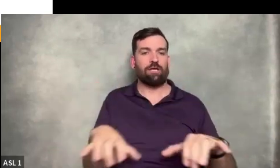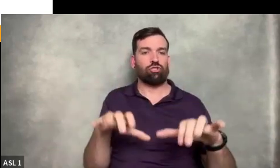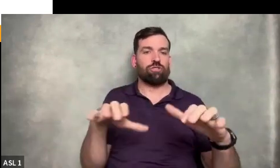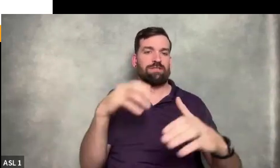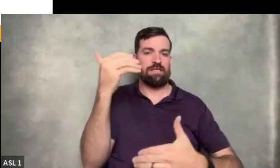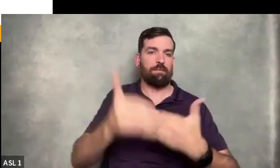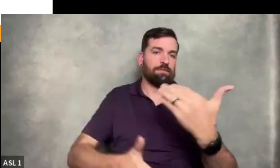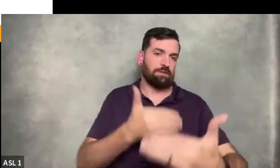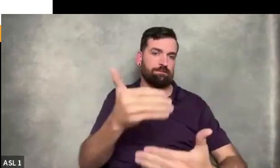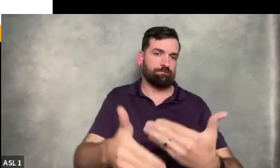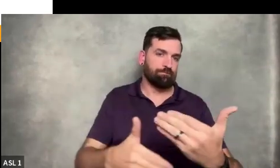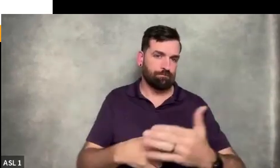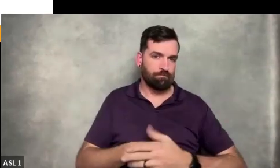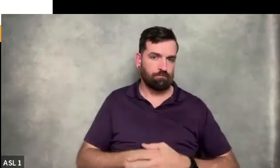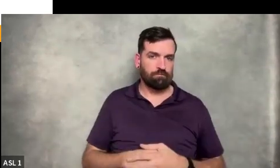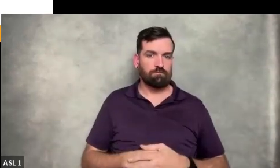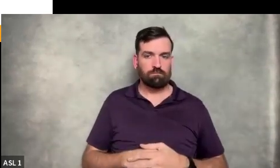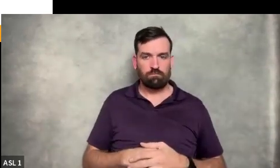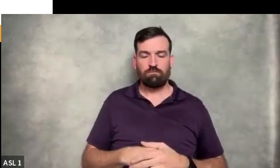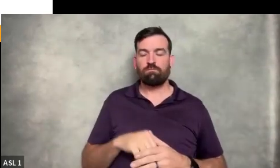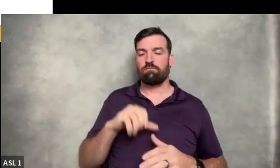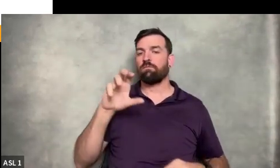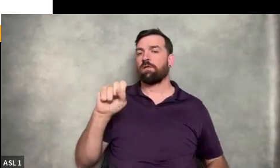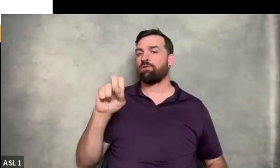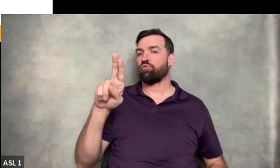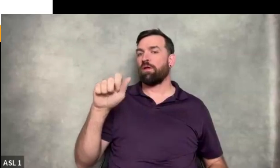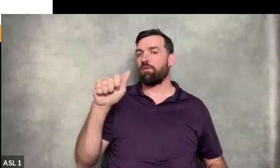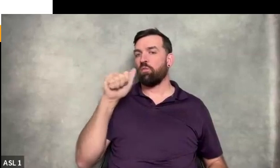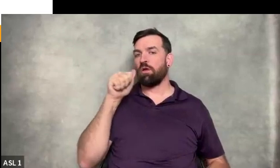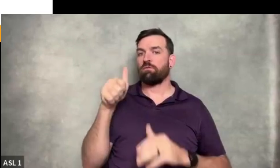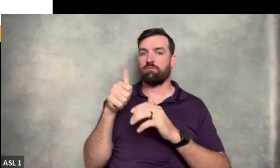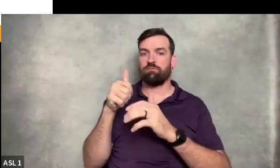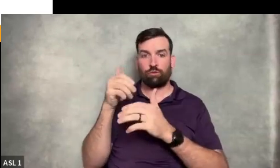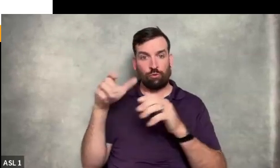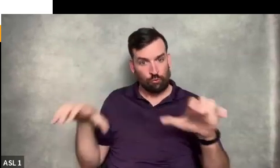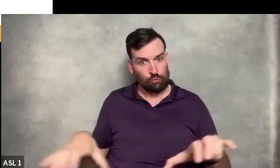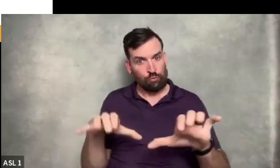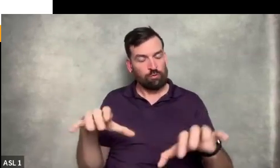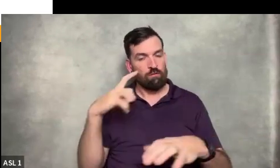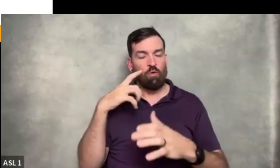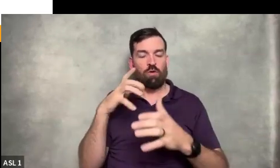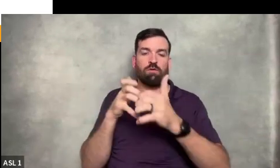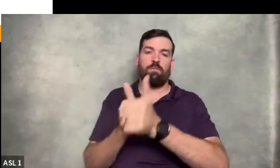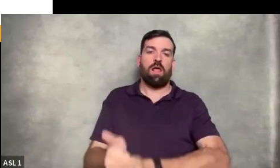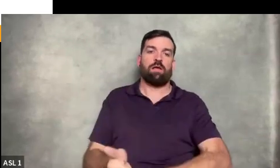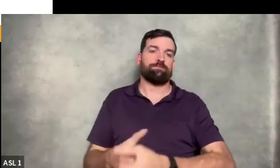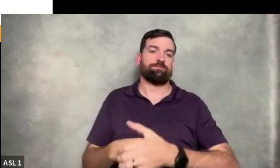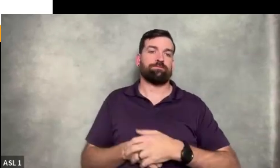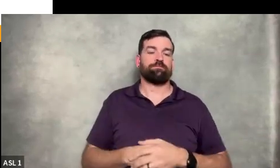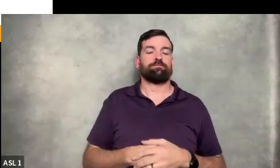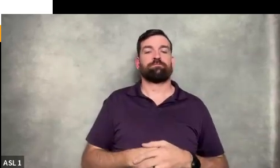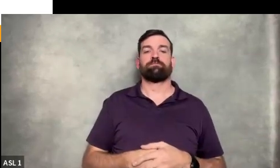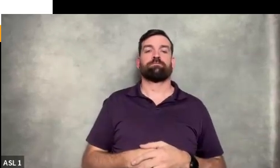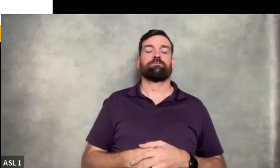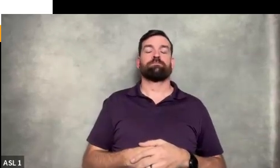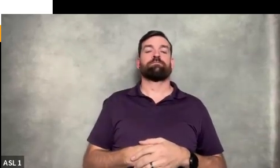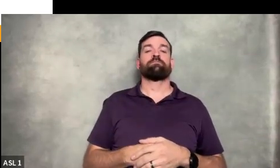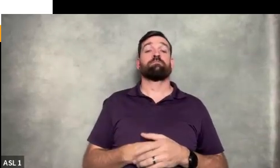the state unit on aging is going to take to come into compliance. So here for this example,